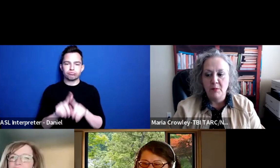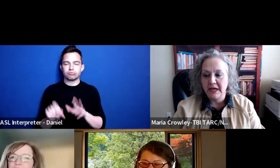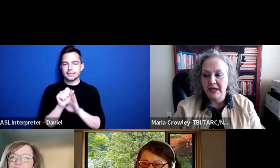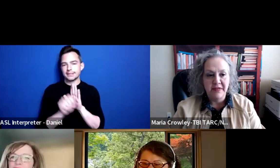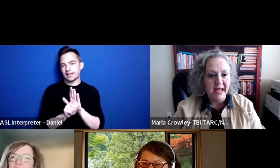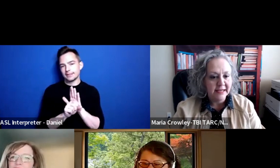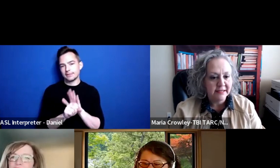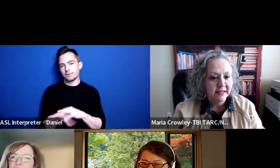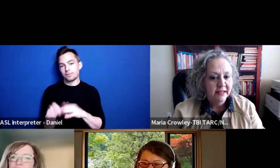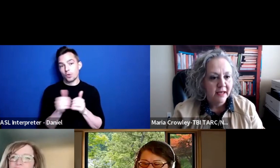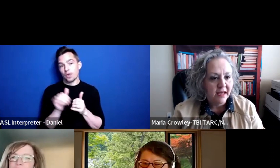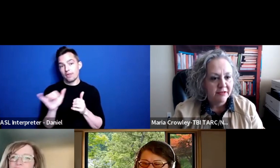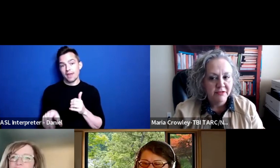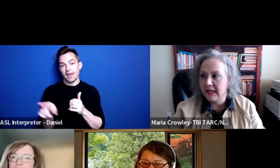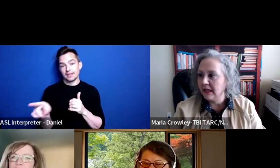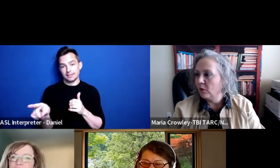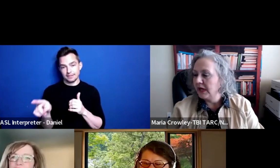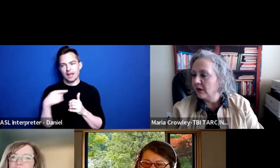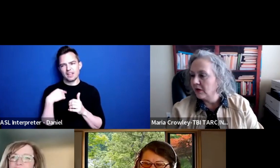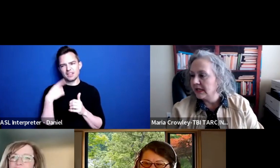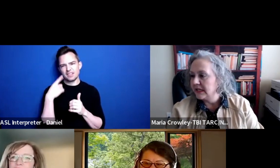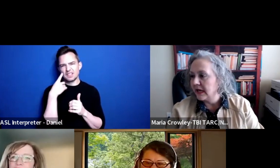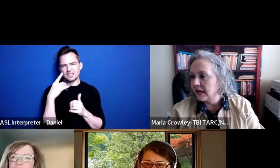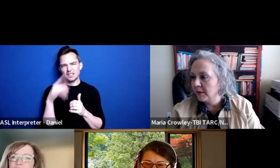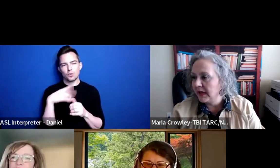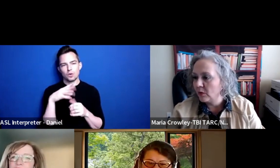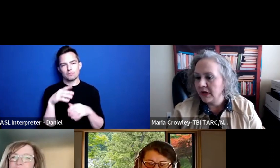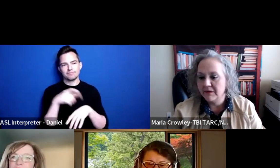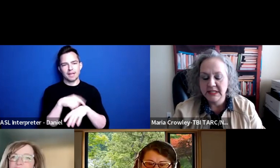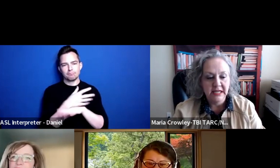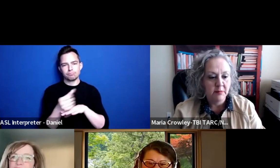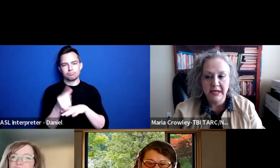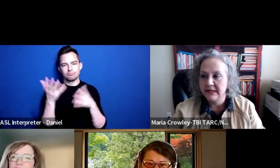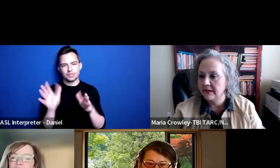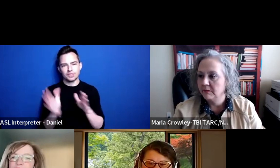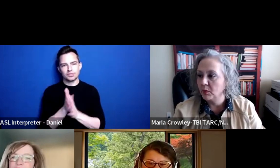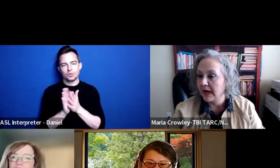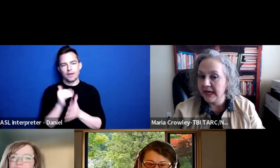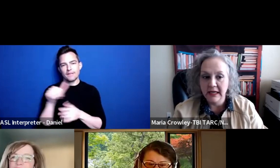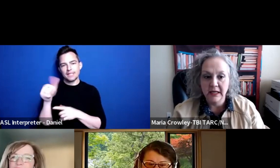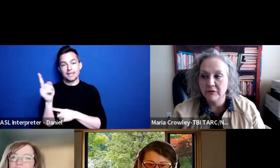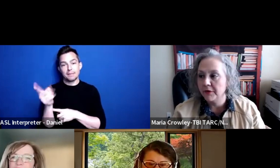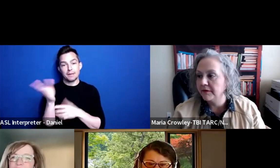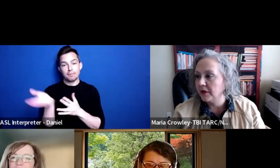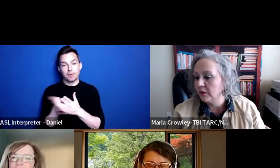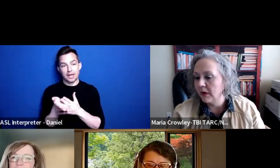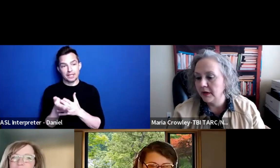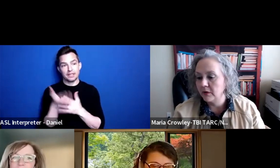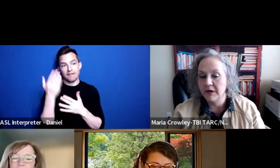And with that, I think we are at time and we have a 10 minute break in front of you. I know